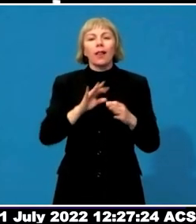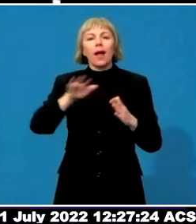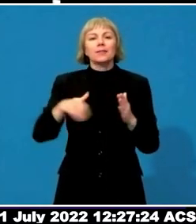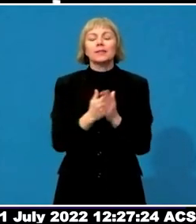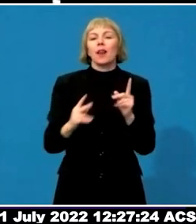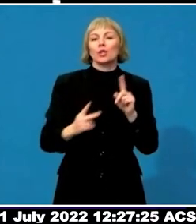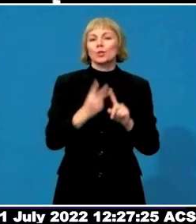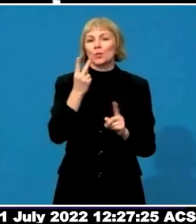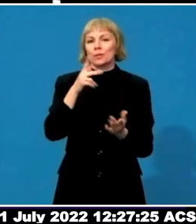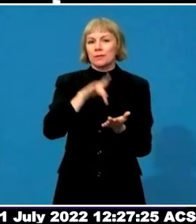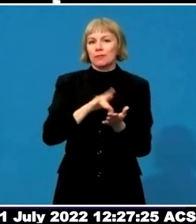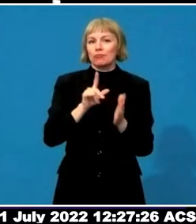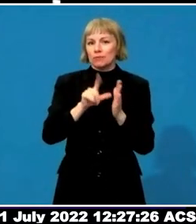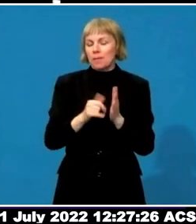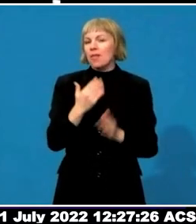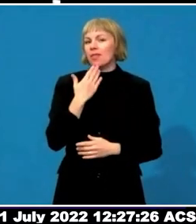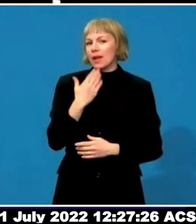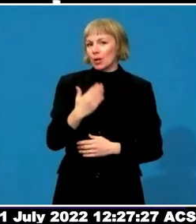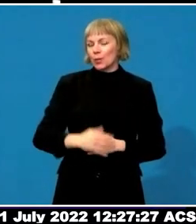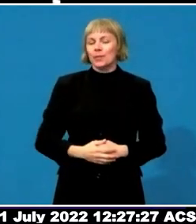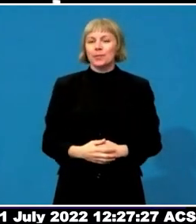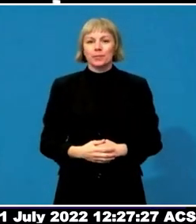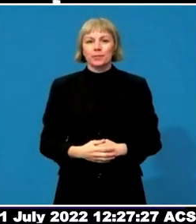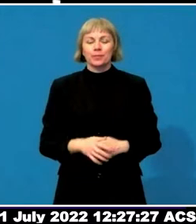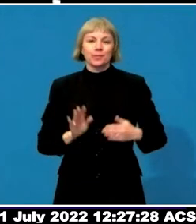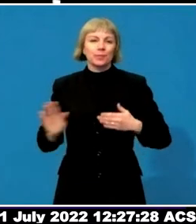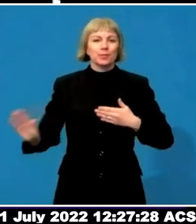So thank you again. ASSOCIATE: The Royal Commission is adjourned.